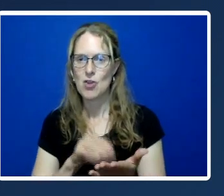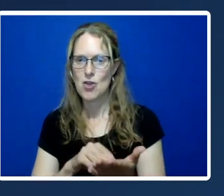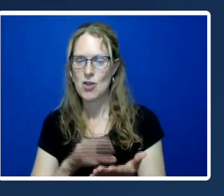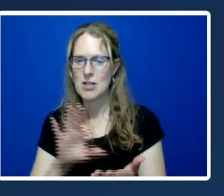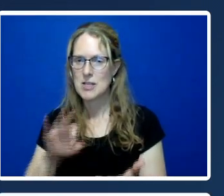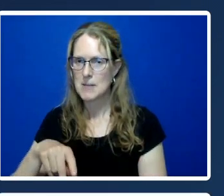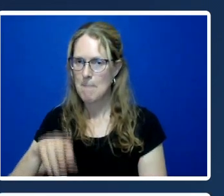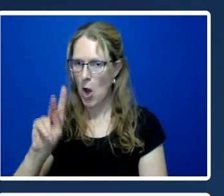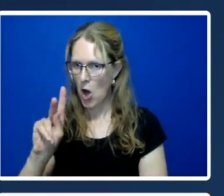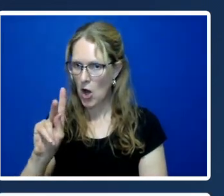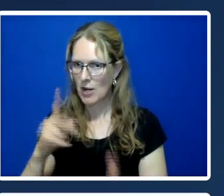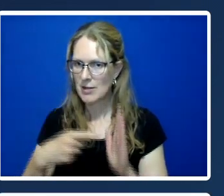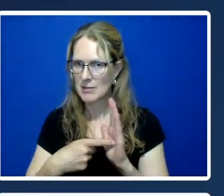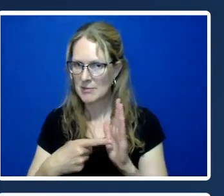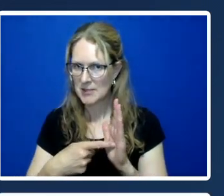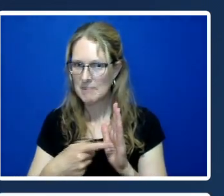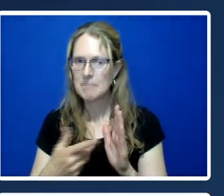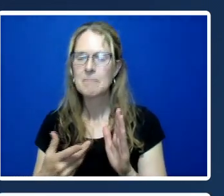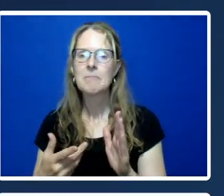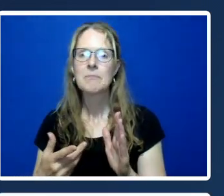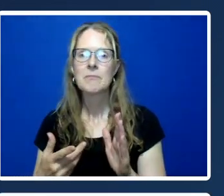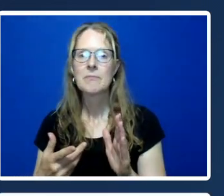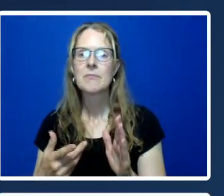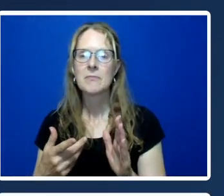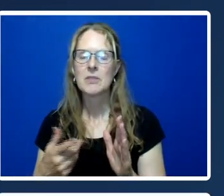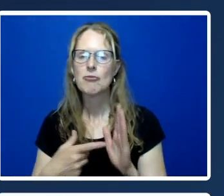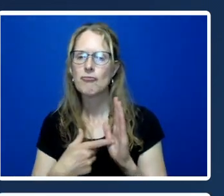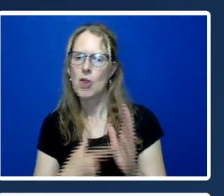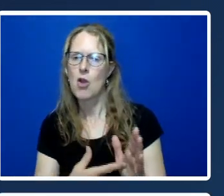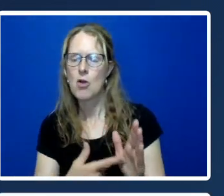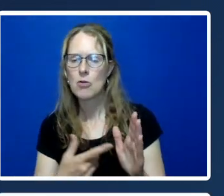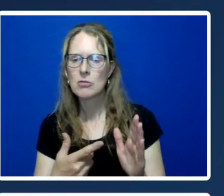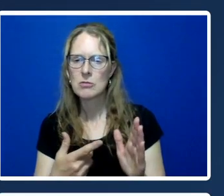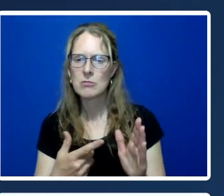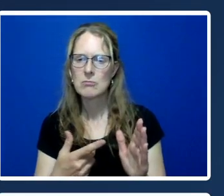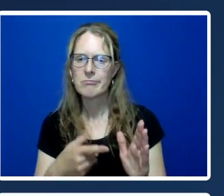innovators in rural America. And we wanted to take that exhibition further and offer an